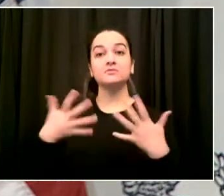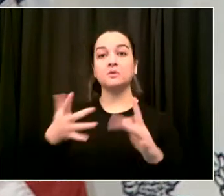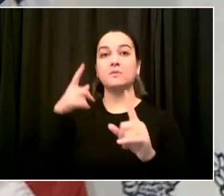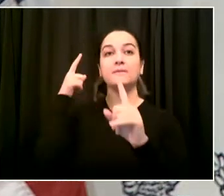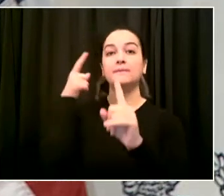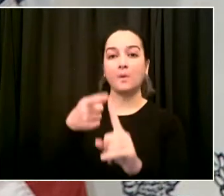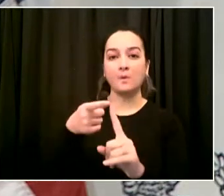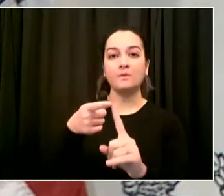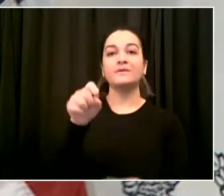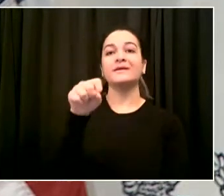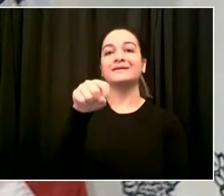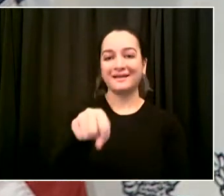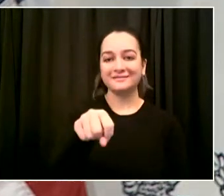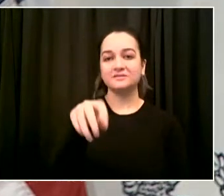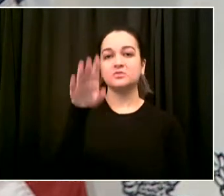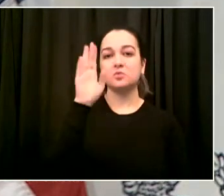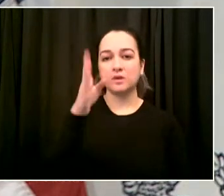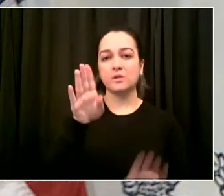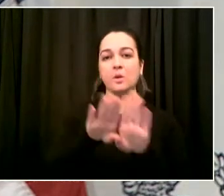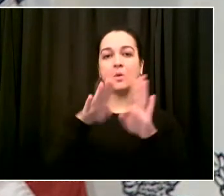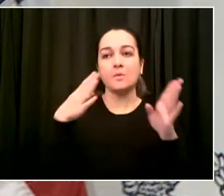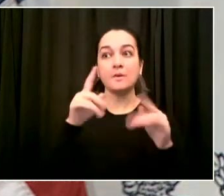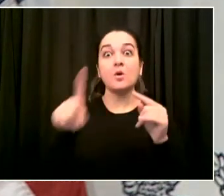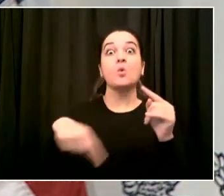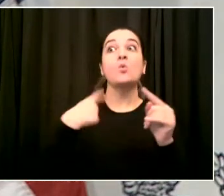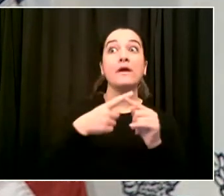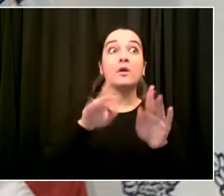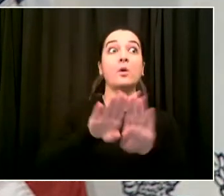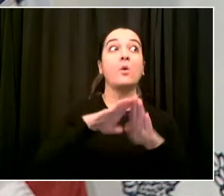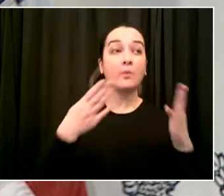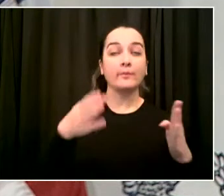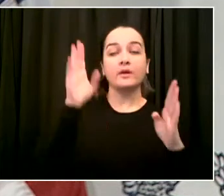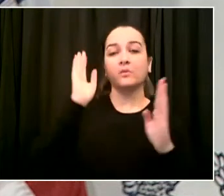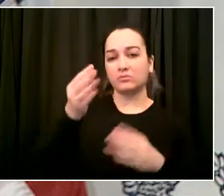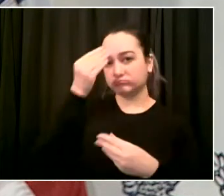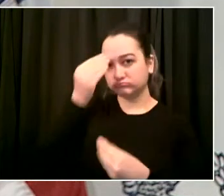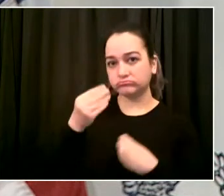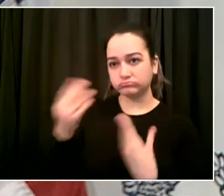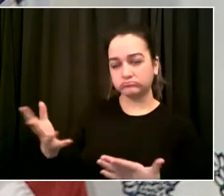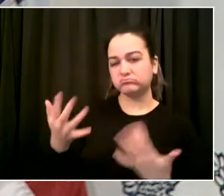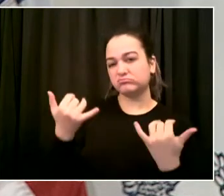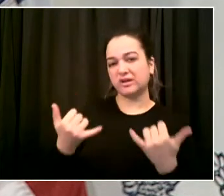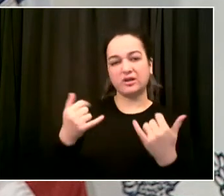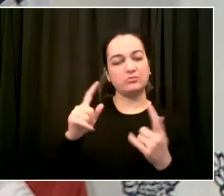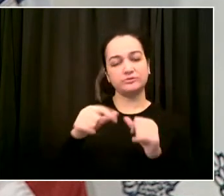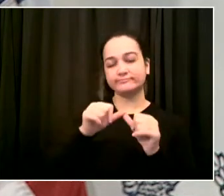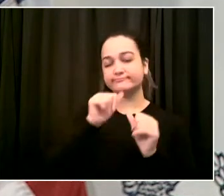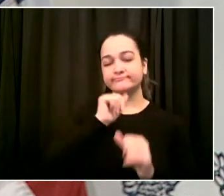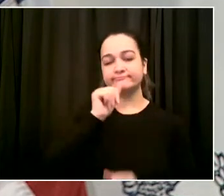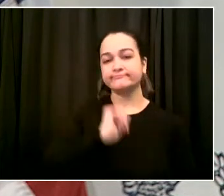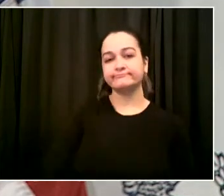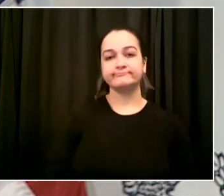NEIGHBORHOOD SITES OR WHERE WEE WILL L HAVE E T BIGGEST IMPACT PARTICULARLY MAKING IT CONVENIENT AND GIVING G OPEPLE TRUSTING IN THE FAITH IN THE PROCESS. IT IS COMING AND WE WILL KEEP YOU